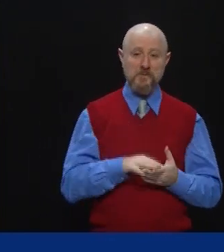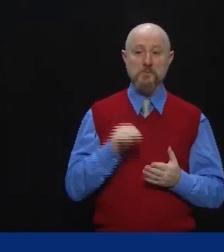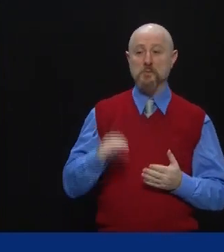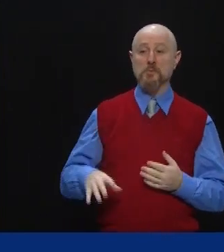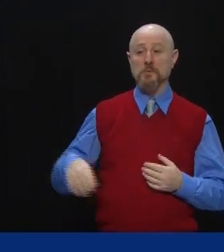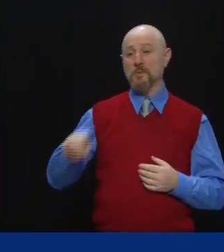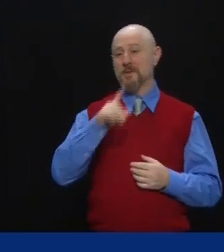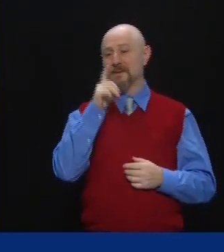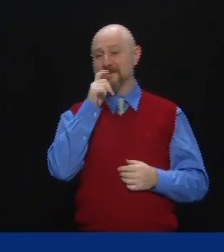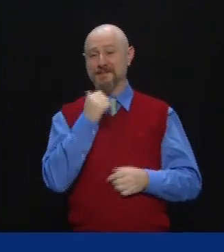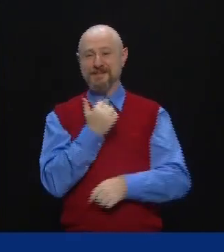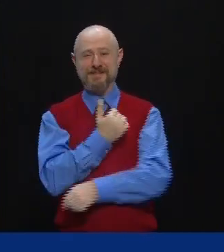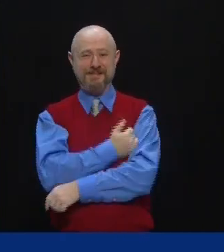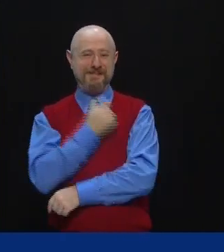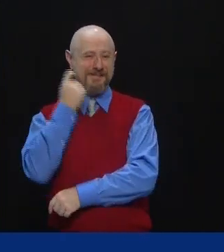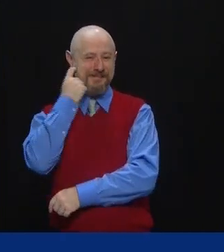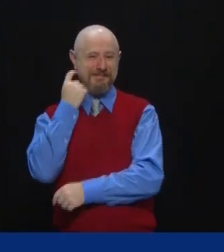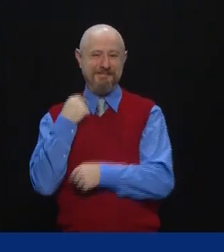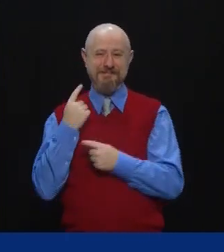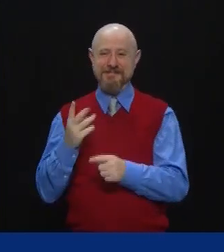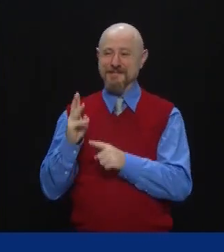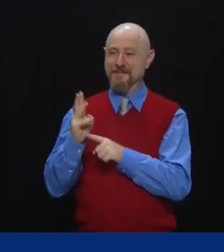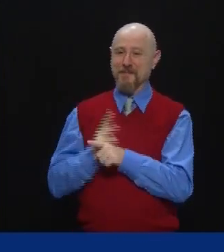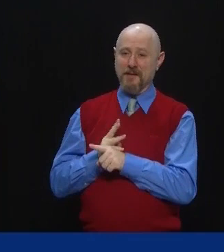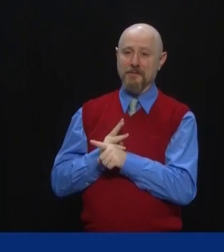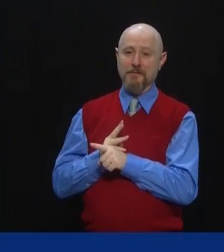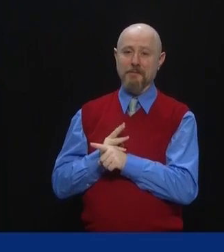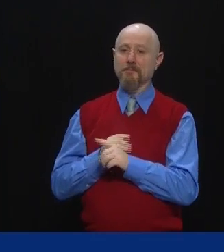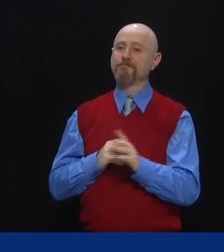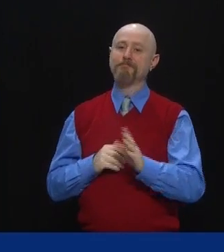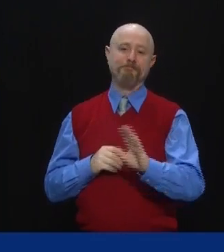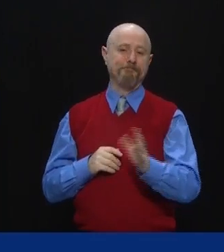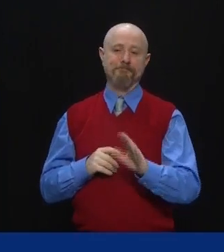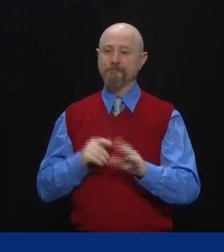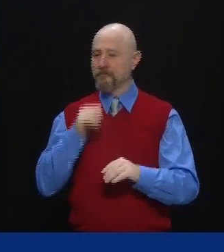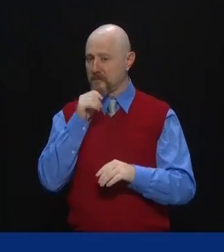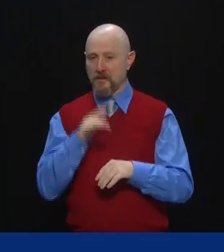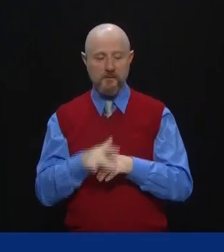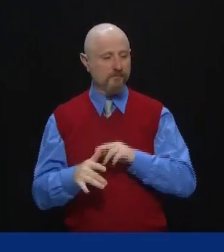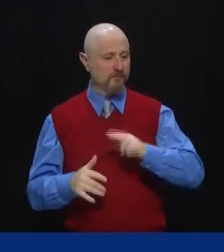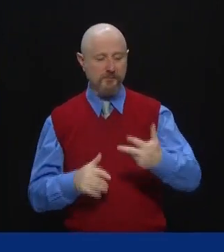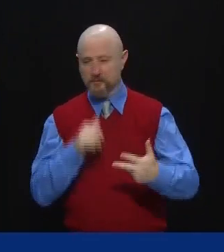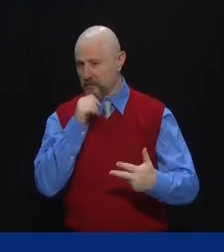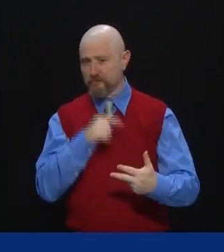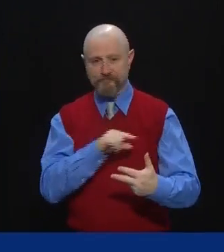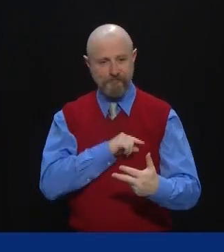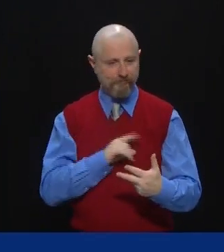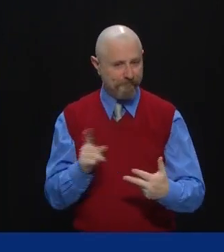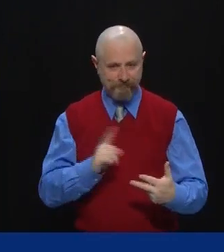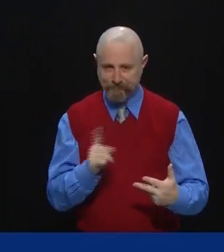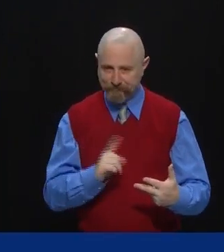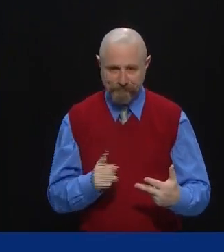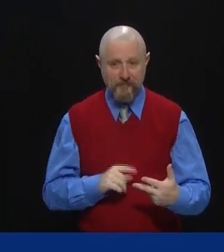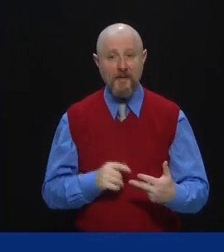REOPENING. THEY HAVE TO BE BOOSTED WHEN ELIGIBLE. AGAIN, WE UNDERSTAND STUDENTS JUST VACCINATED WITHIN THE LAST SIX MONTHS ARE NOT ELIGIBLE FOR